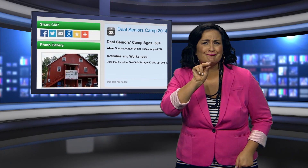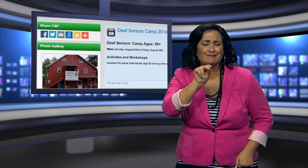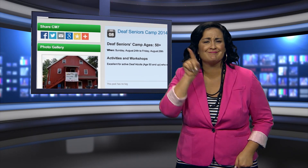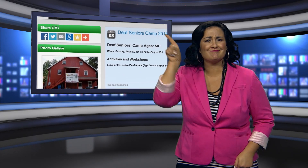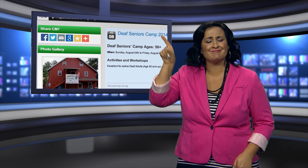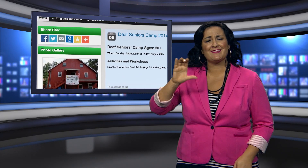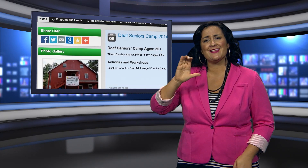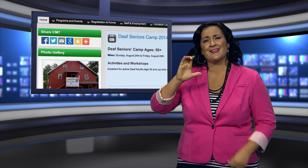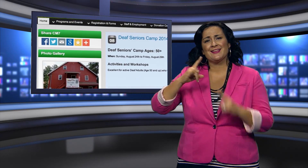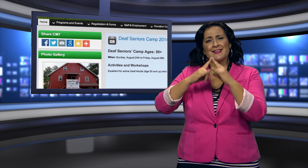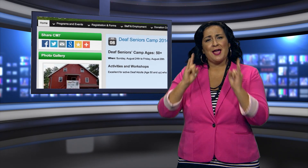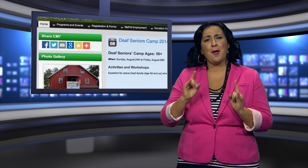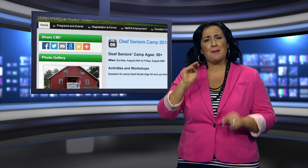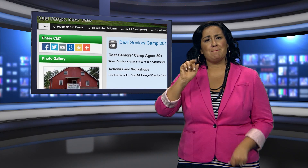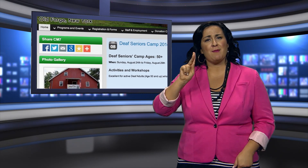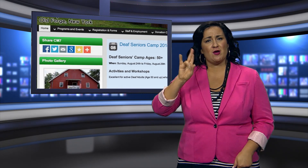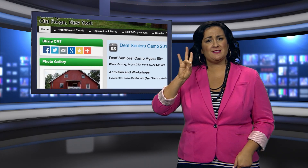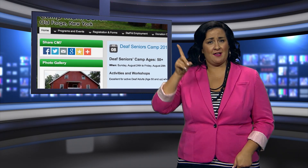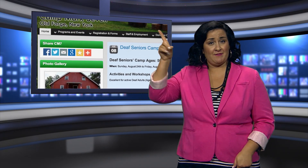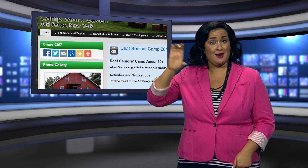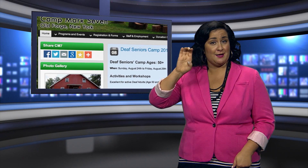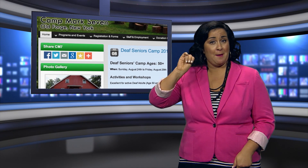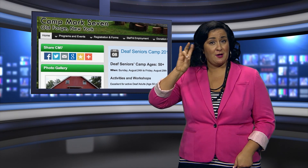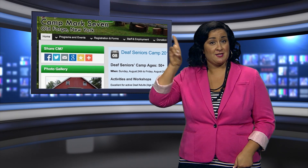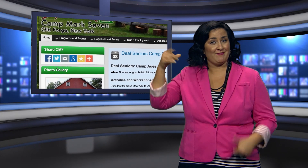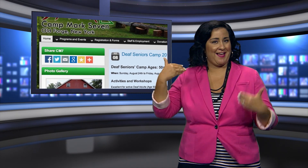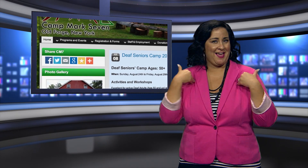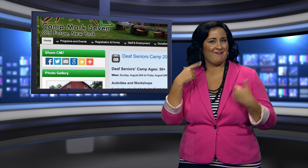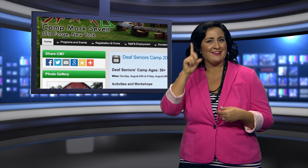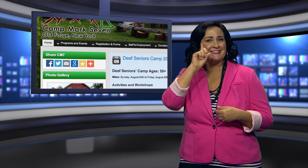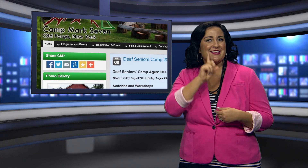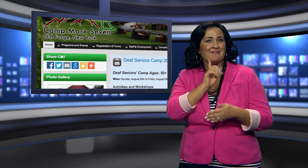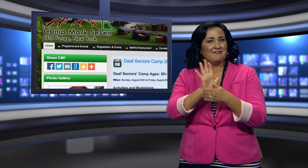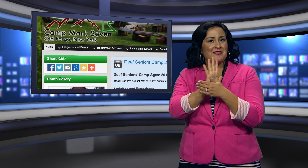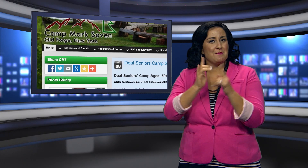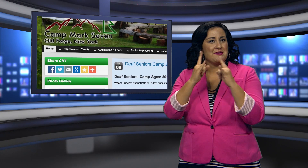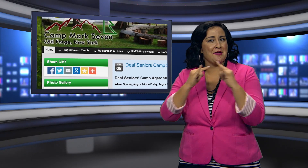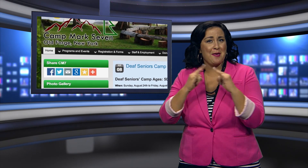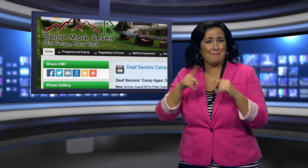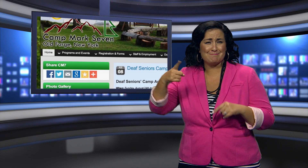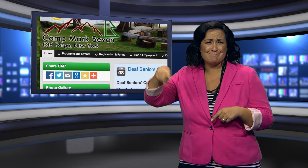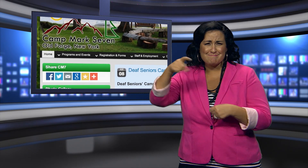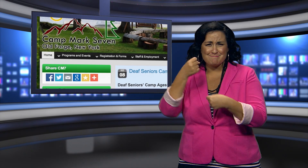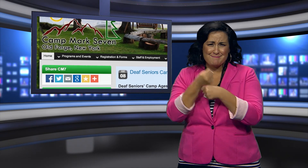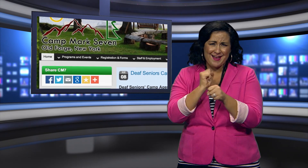to popular songs. Campers over at Camp Mark Seven’s Deaf Film Camp worked together to create